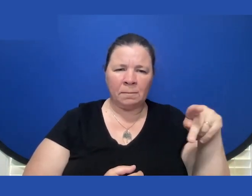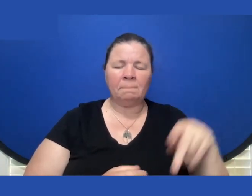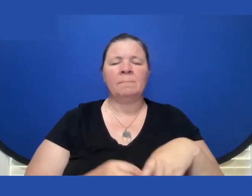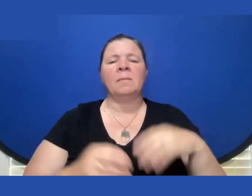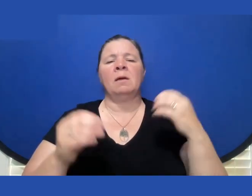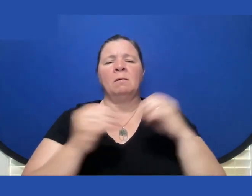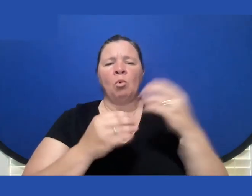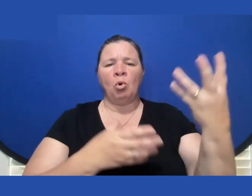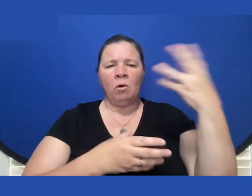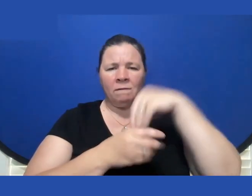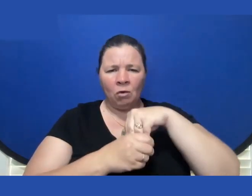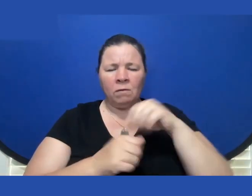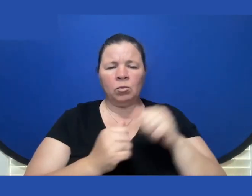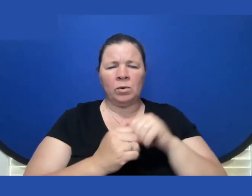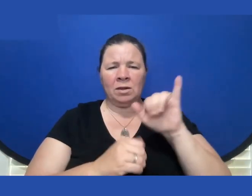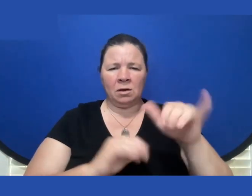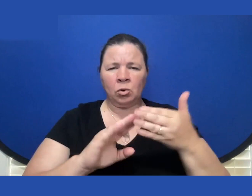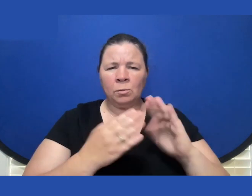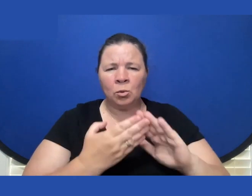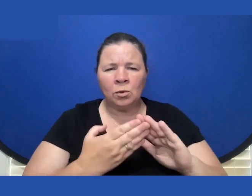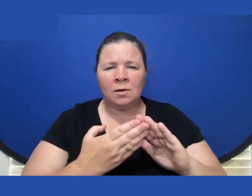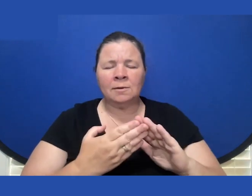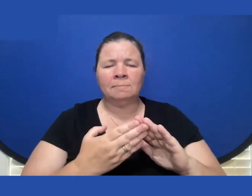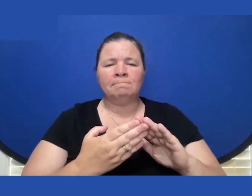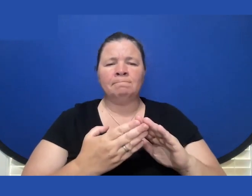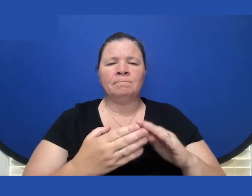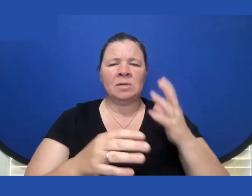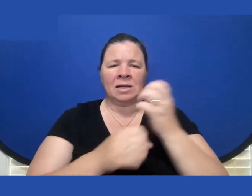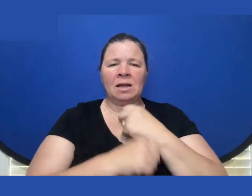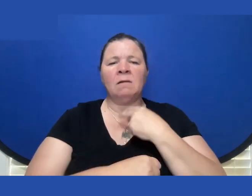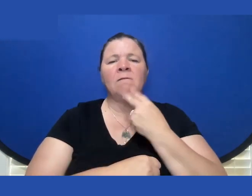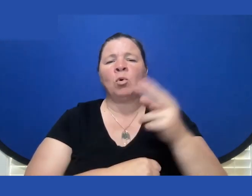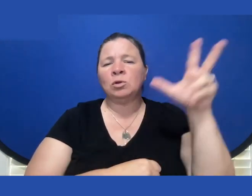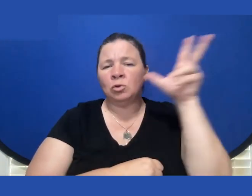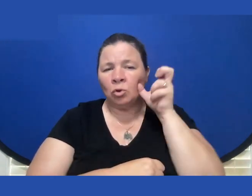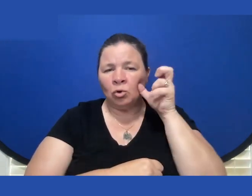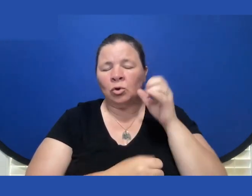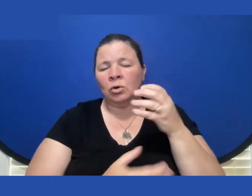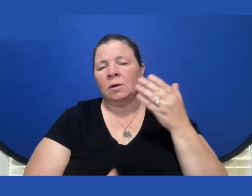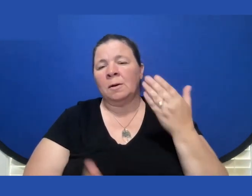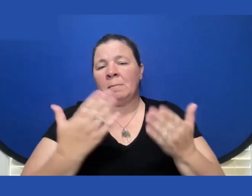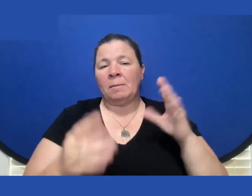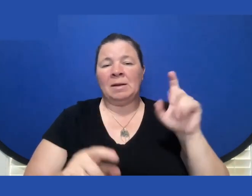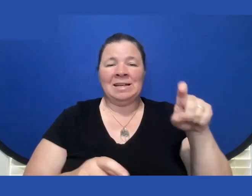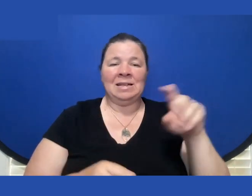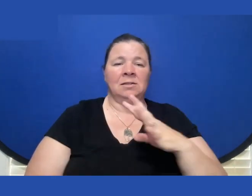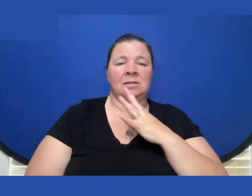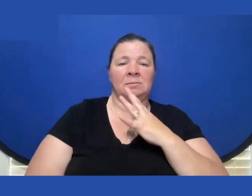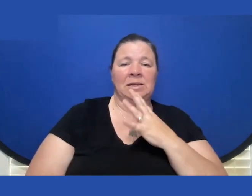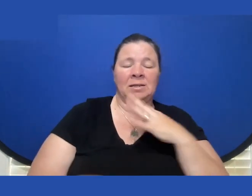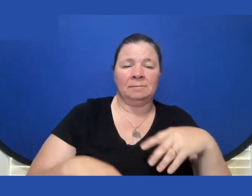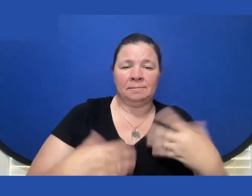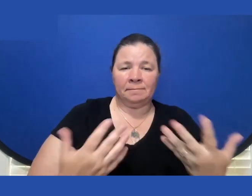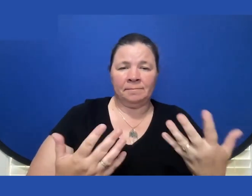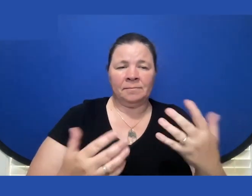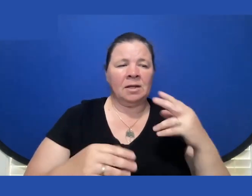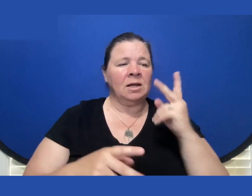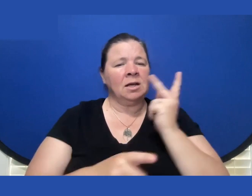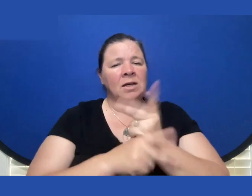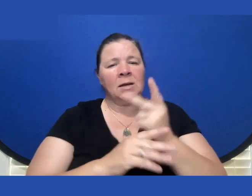in the communities and really try to get the voice heard for those that that need to speak and just keep building really good teams